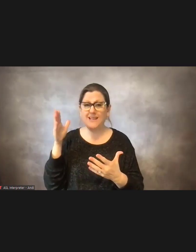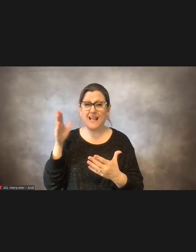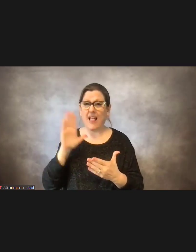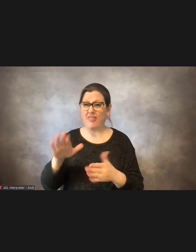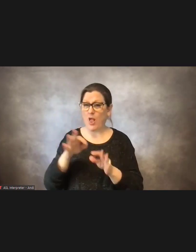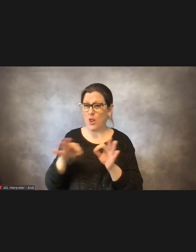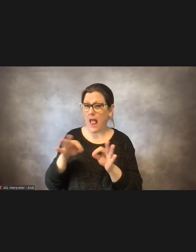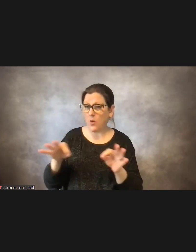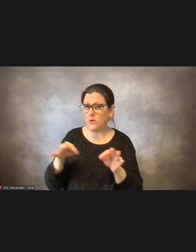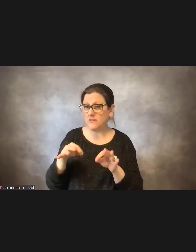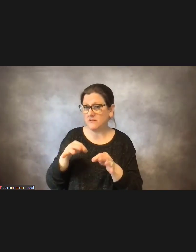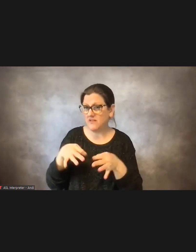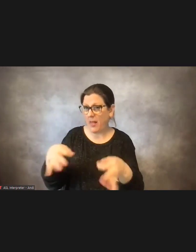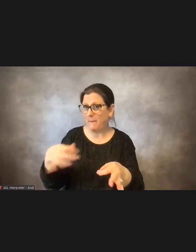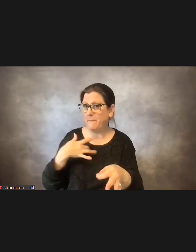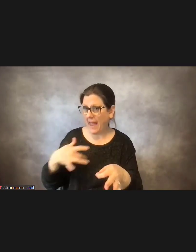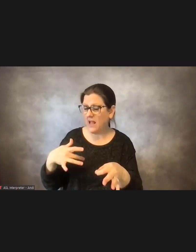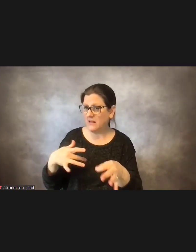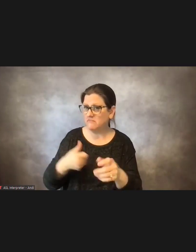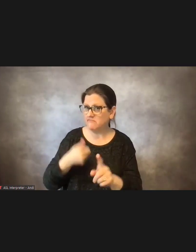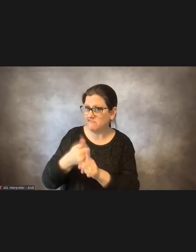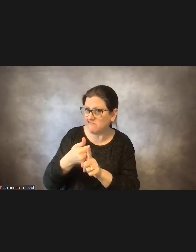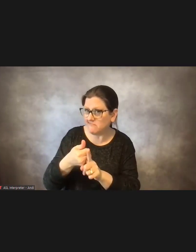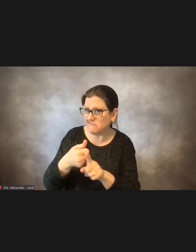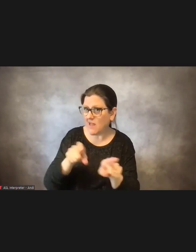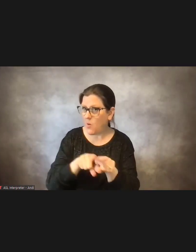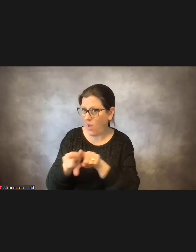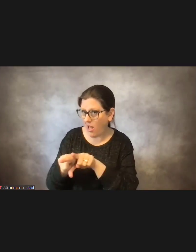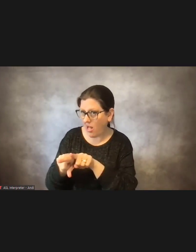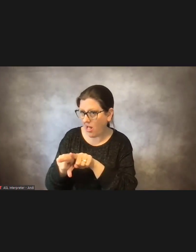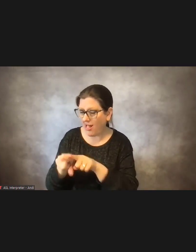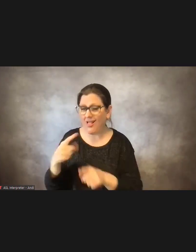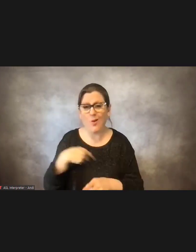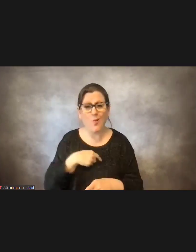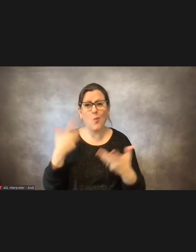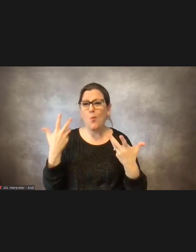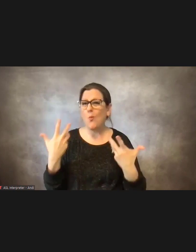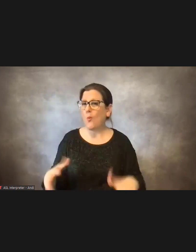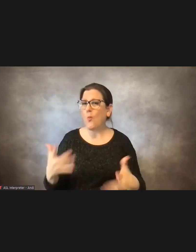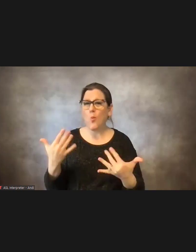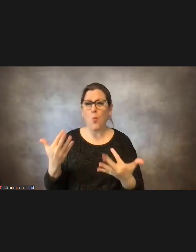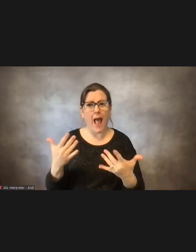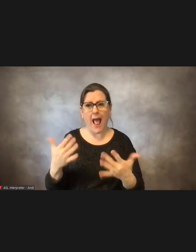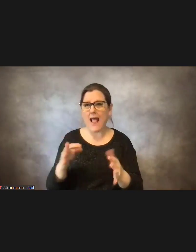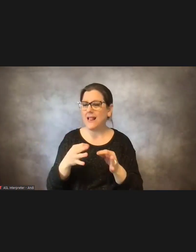ultimately be compromised as well, and we don't want to wait for a